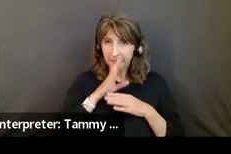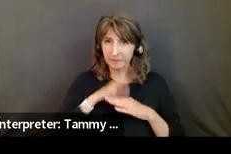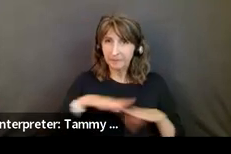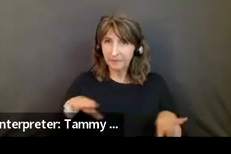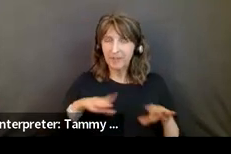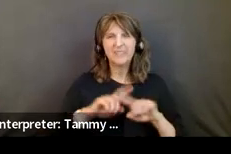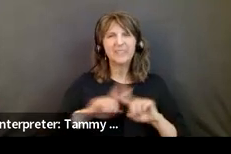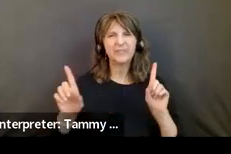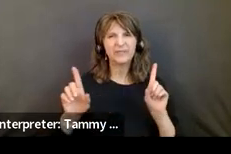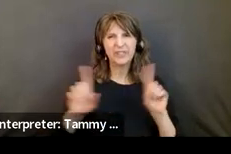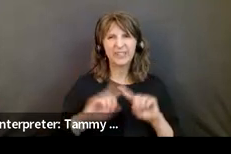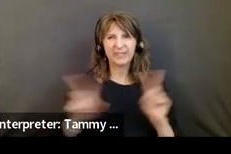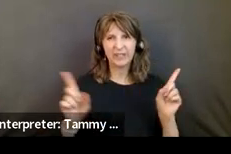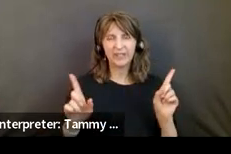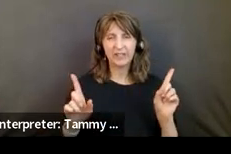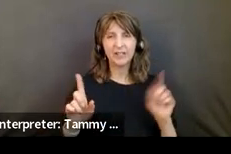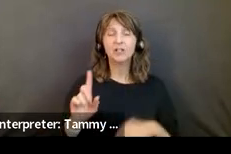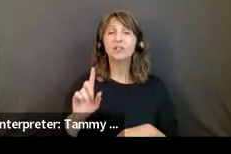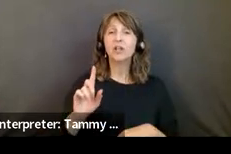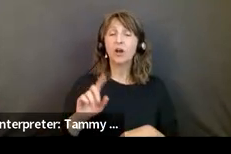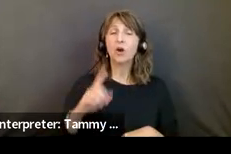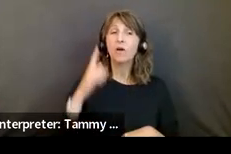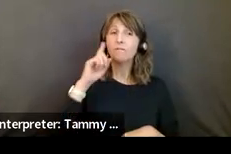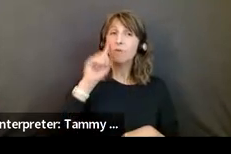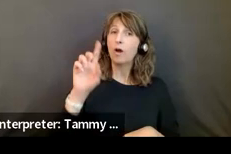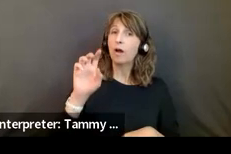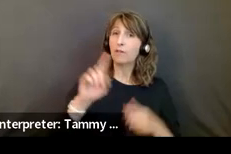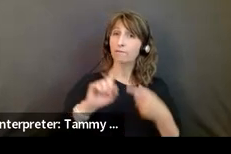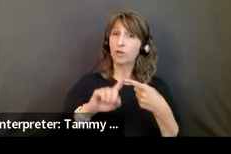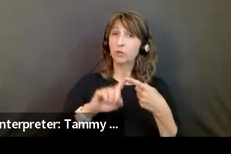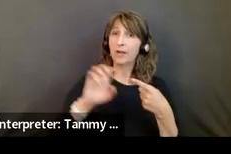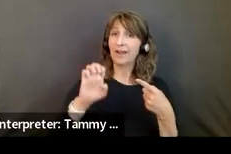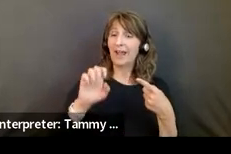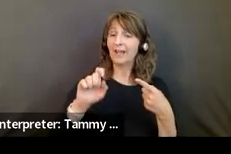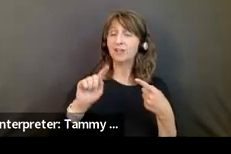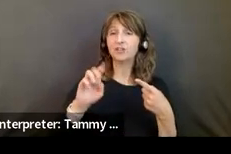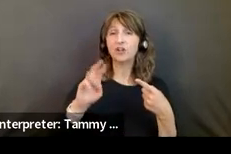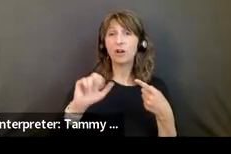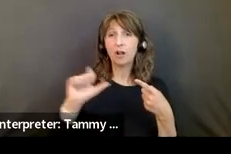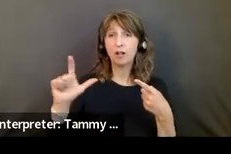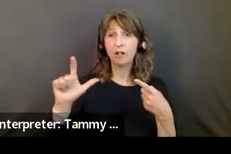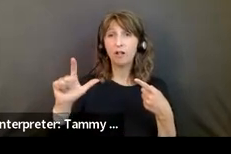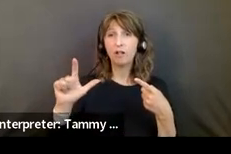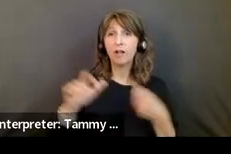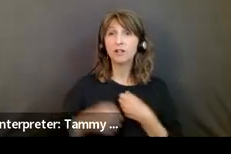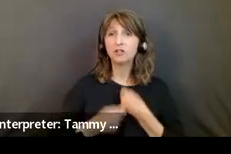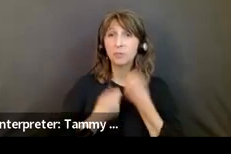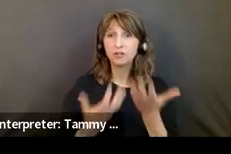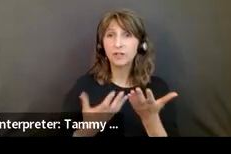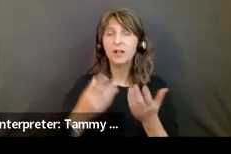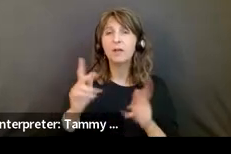So when we're looking at external expression of behavior, that is the kids that everyone calls the troublemakers, right? That's the kid that's never listening and you know, everyone's getting very frustrated with.